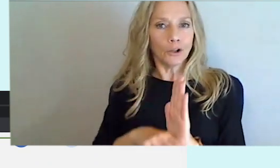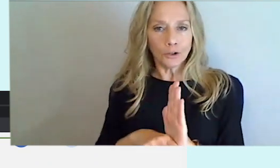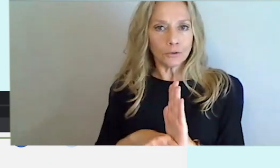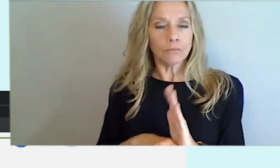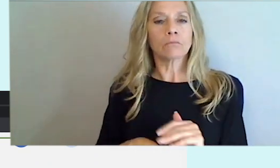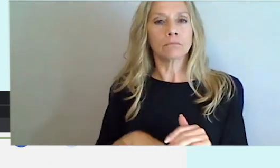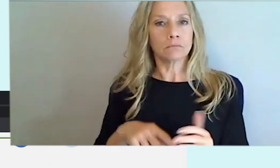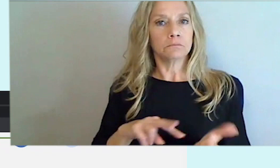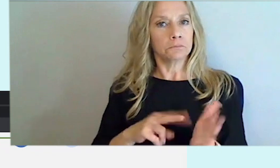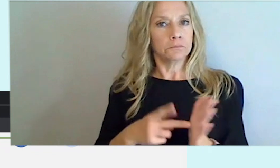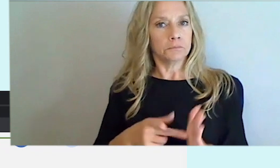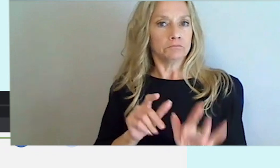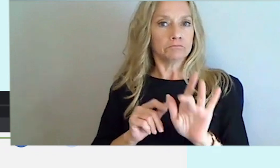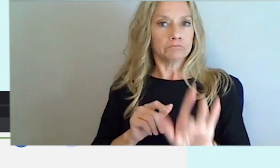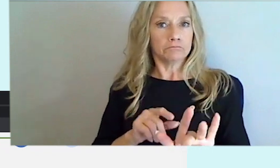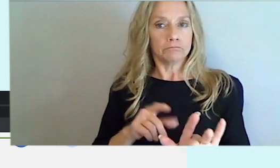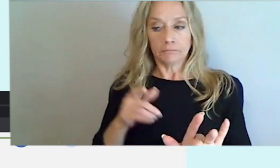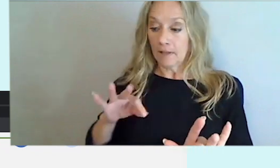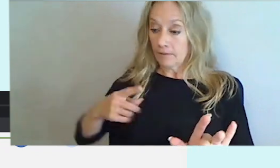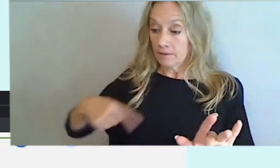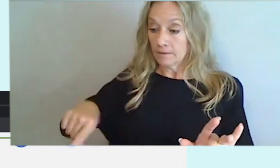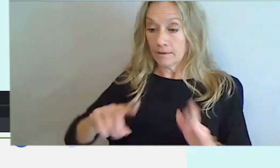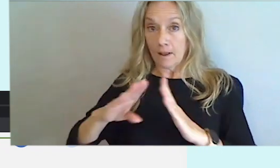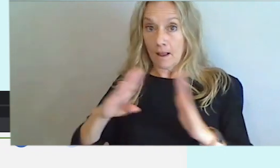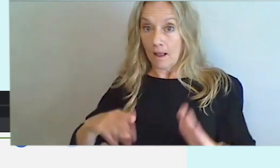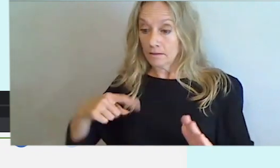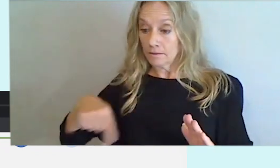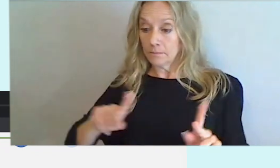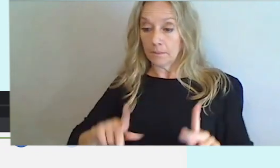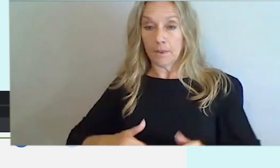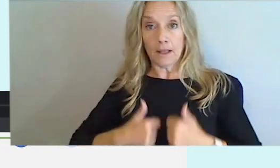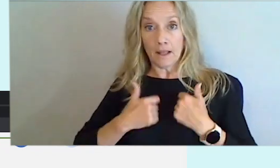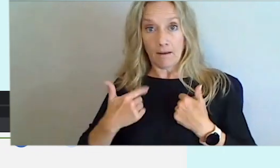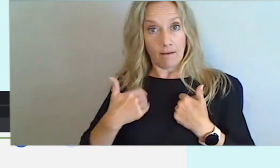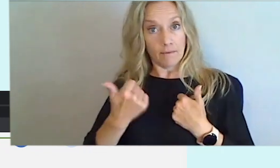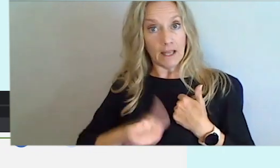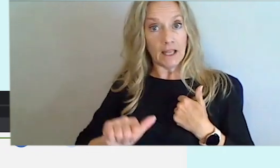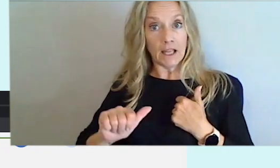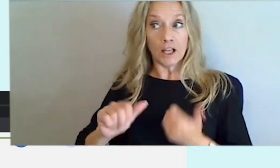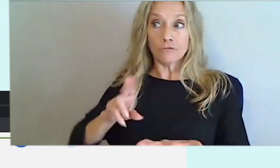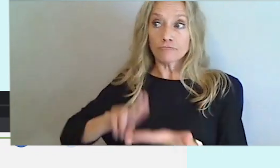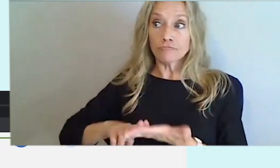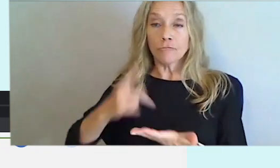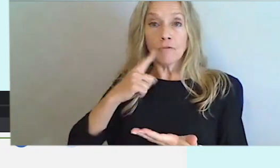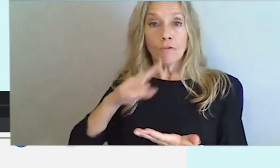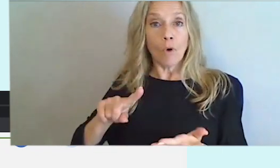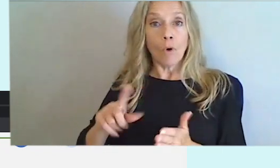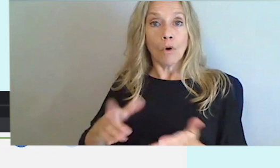if anyone in their household has any burial agreements. If the member needs to add this information,